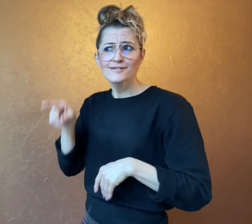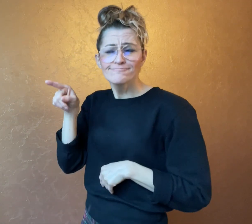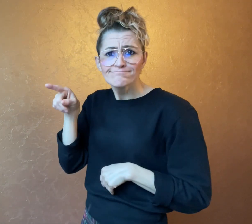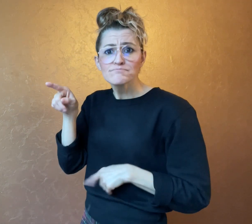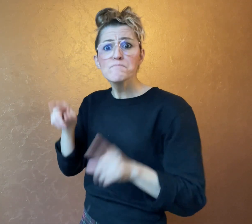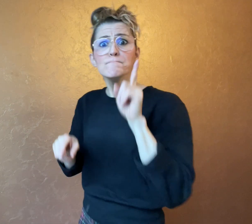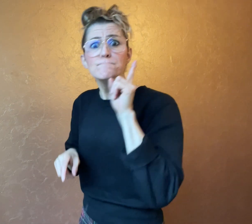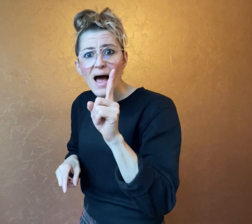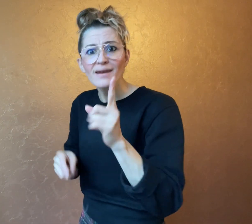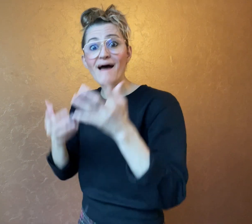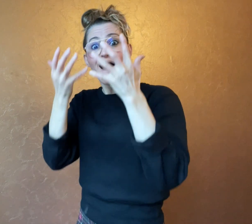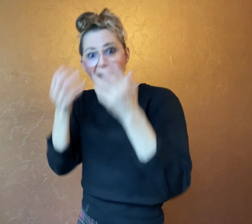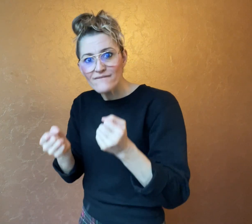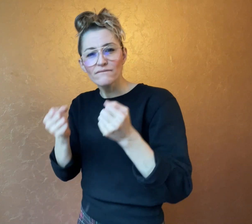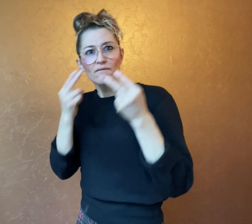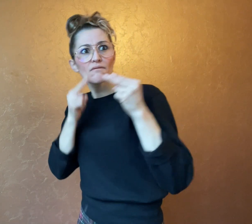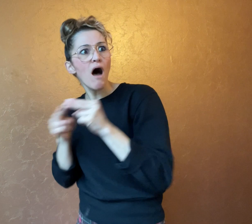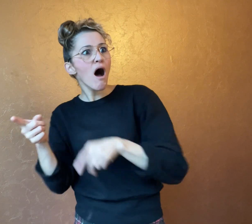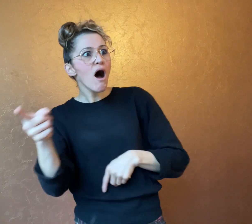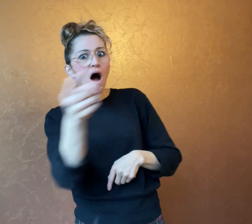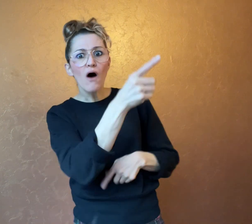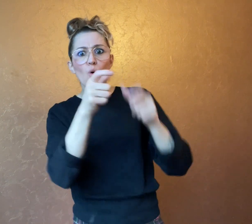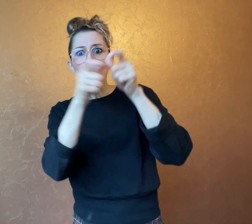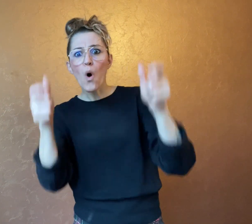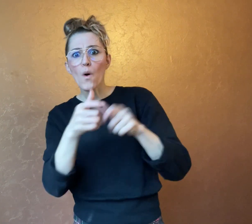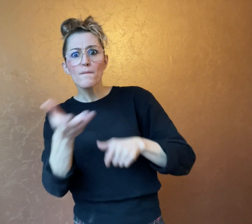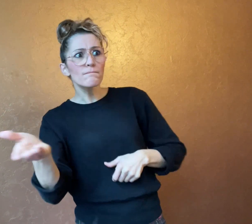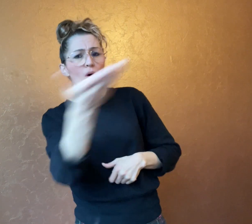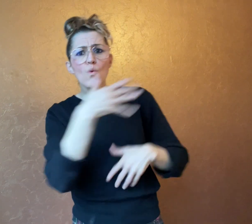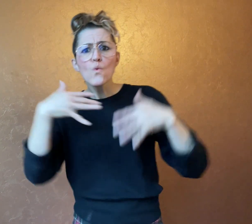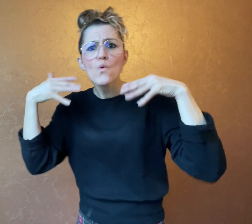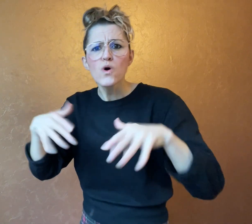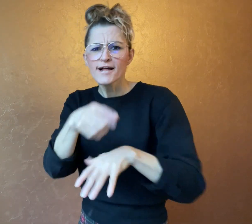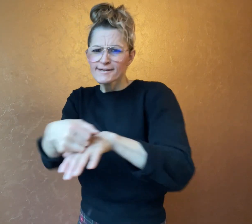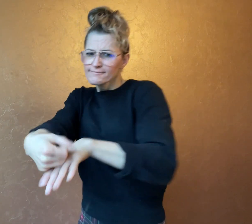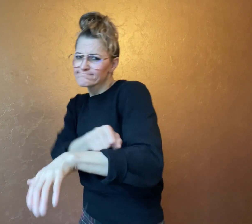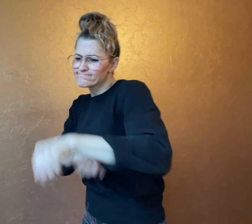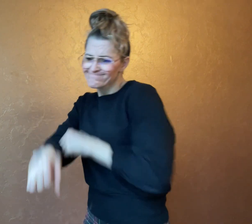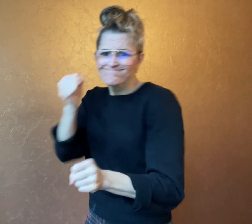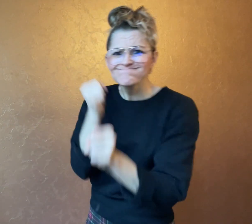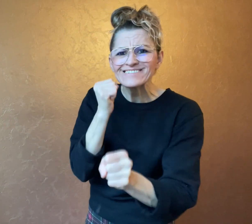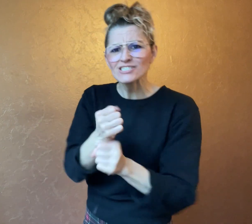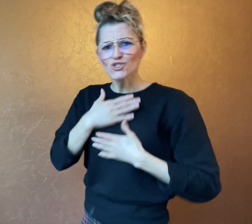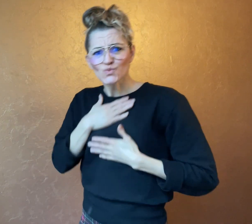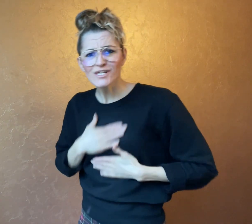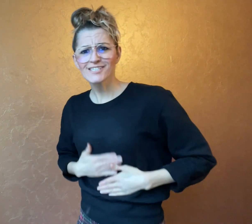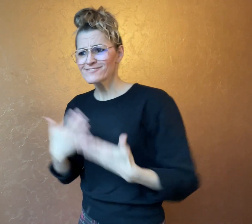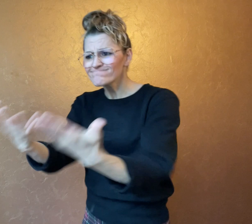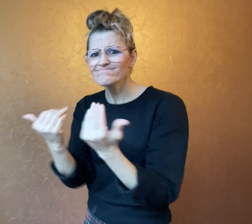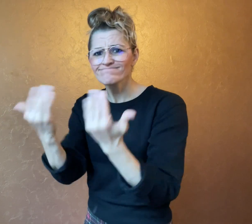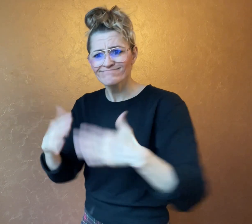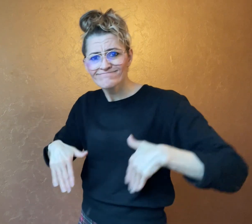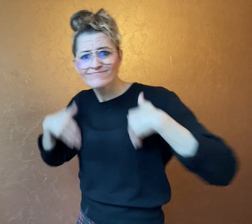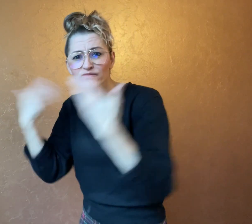who are doing a lot to provide jobs to disabled people.